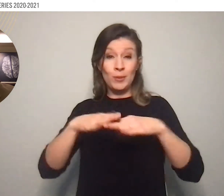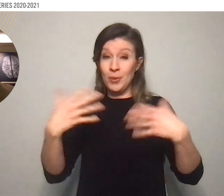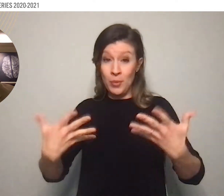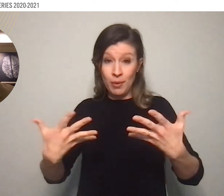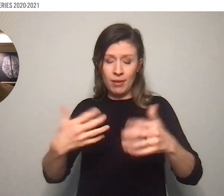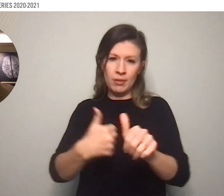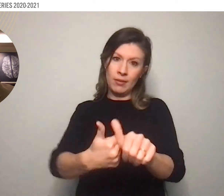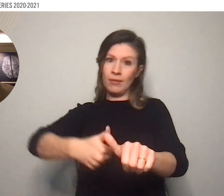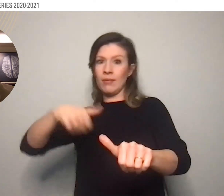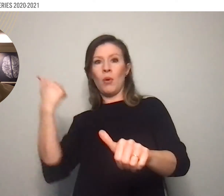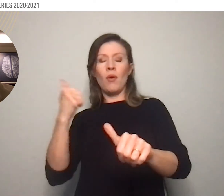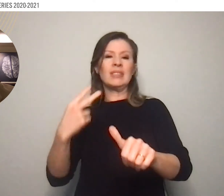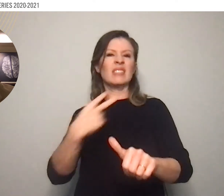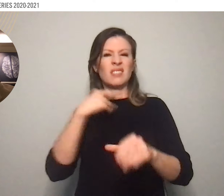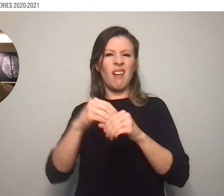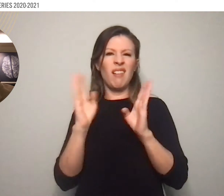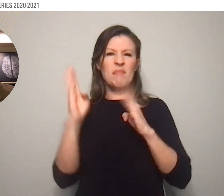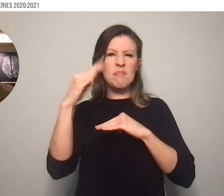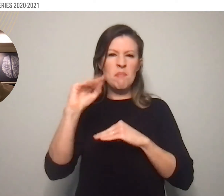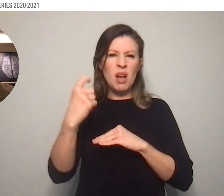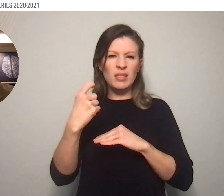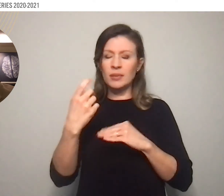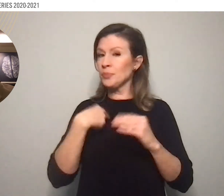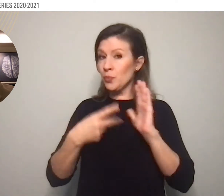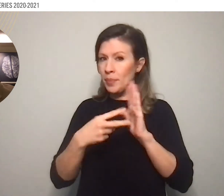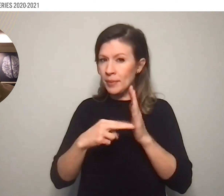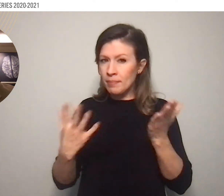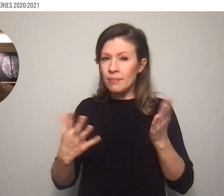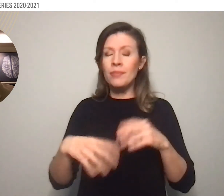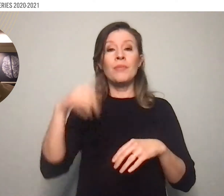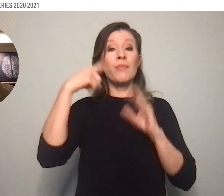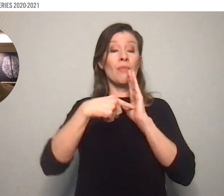getting stuck in a box. You know what I mean by that is is that the brain is complex,